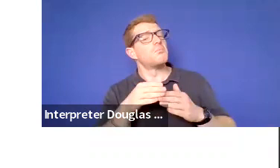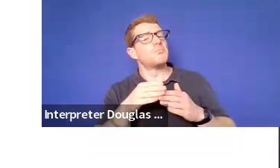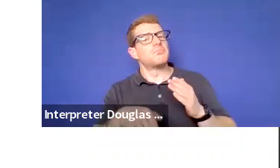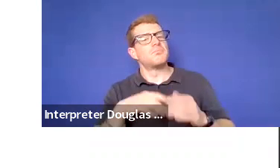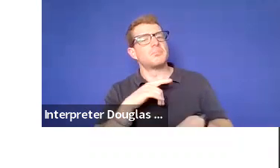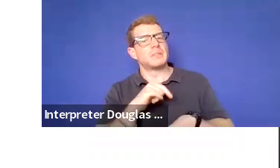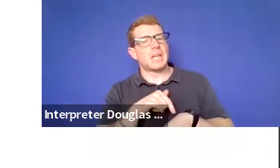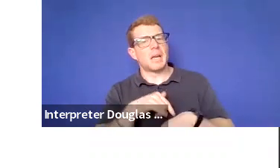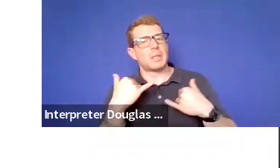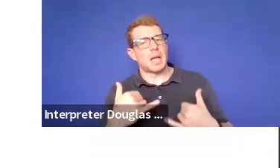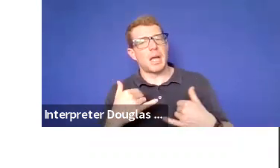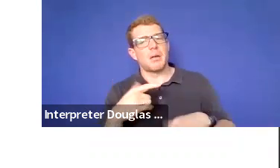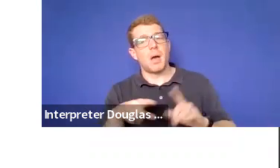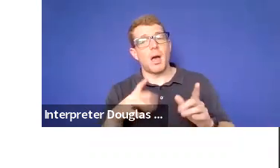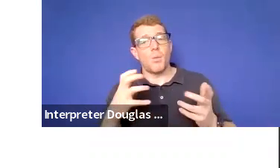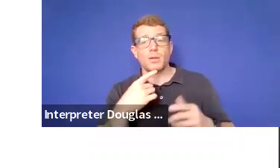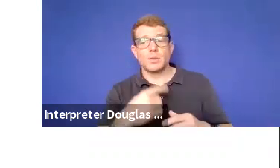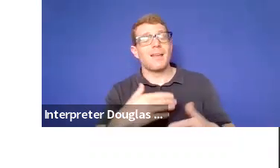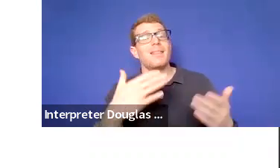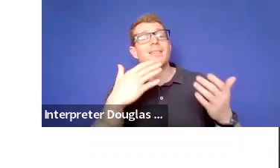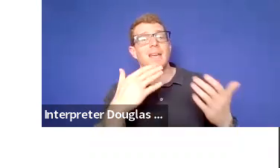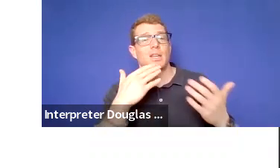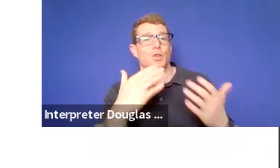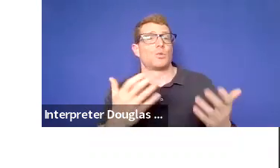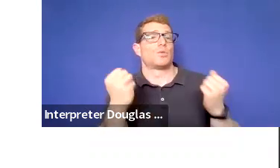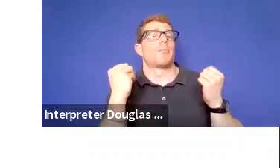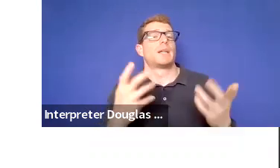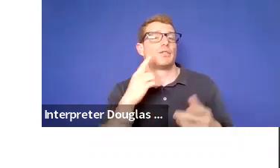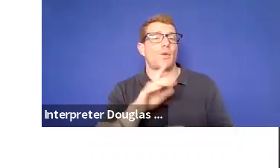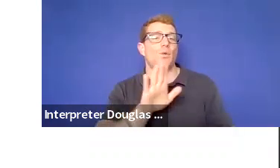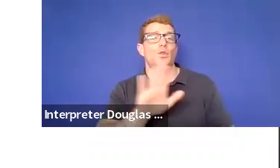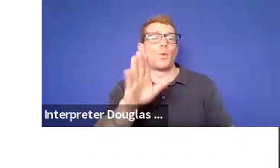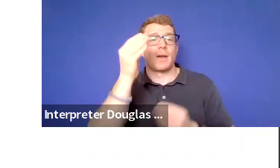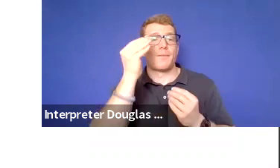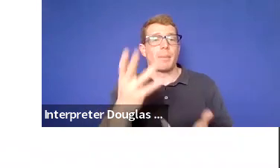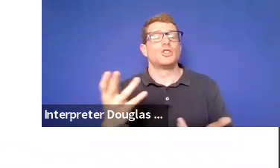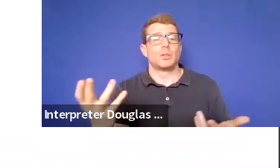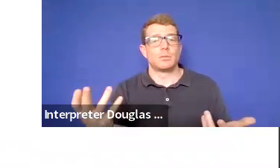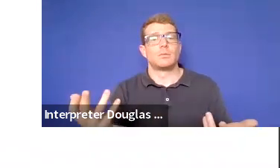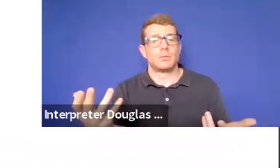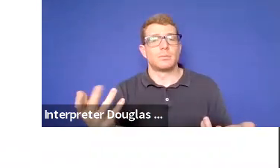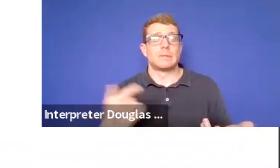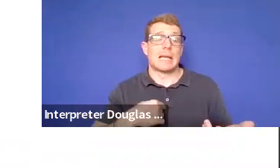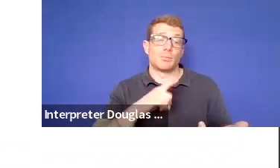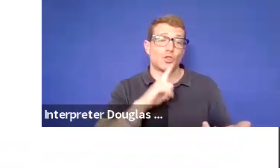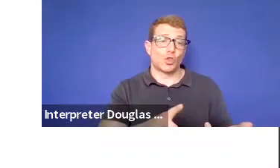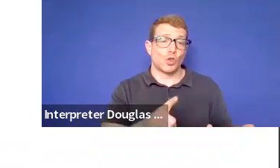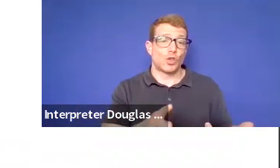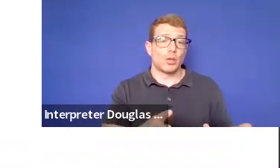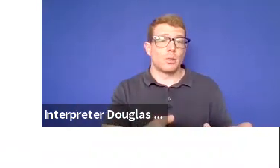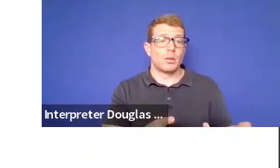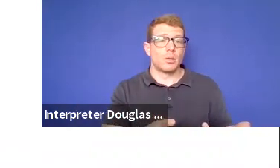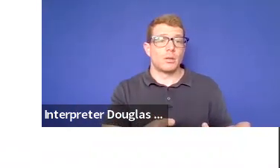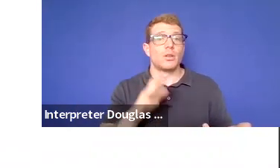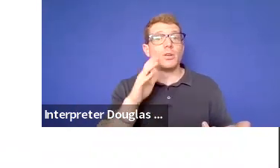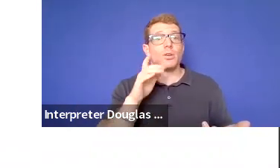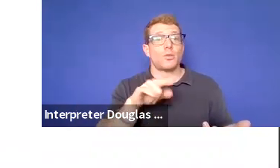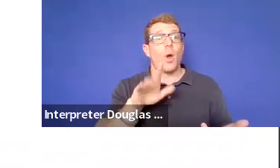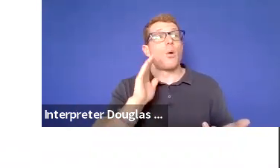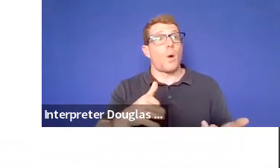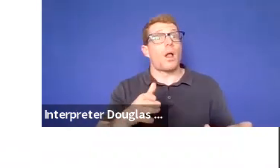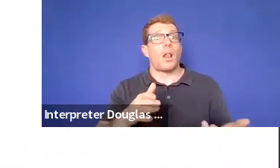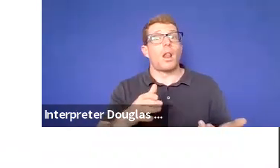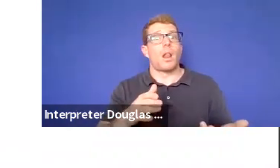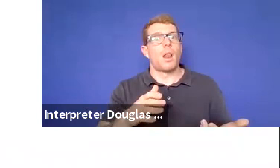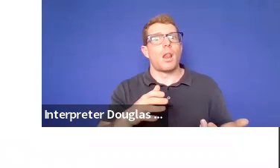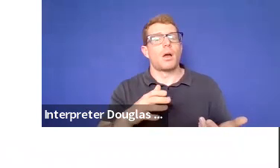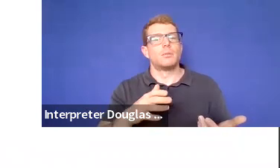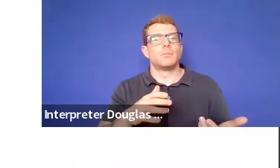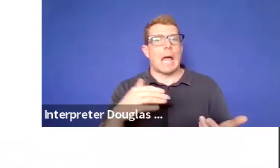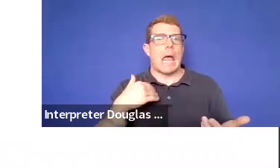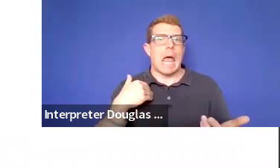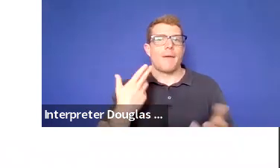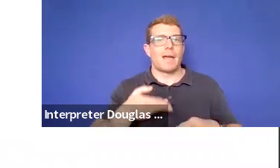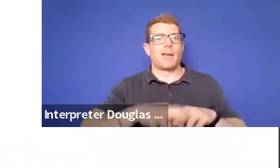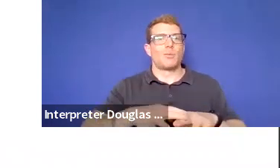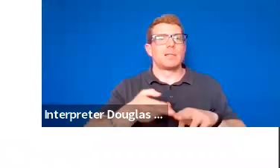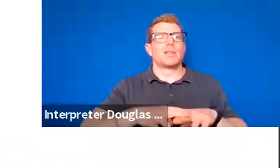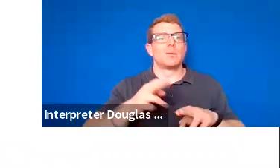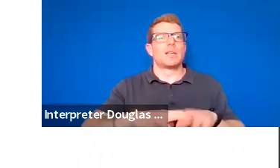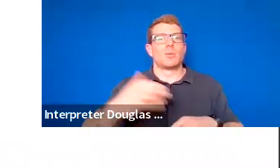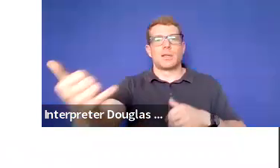But I just wanted to tell you guys thank you so much for all this information. and i'm sure you'll get an an uptick in a people making contact with you guys, but that's a good thing I think if